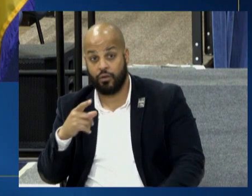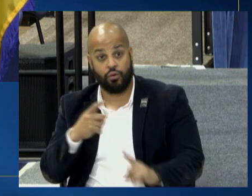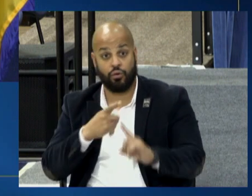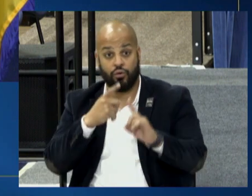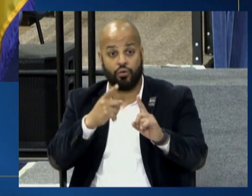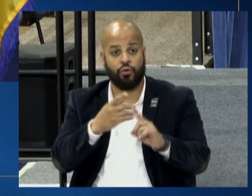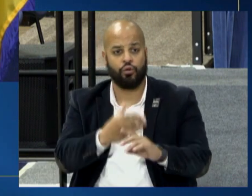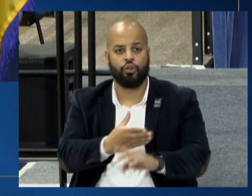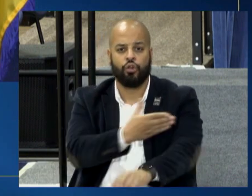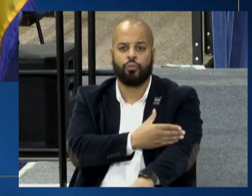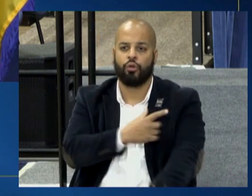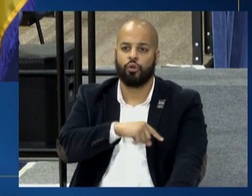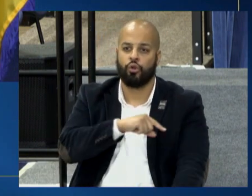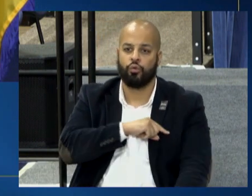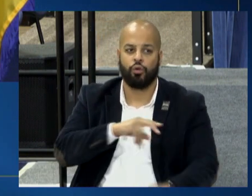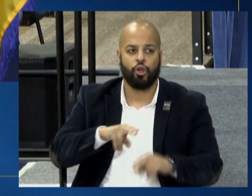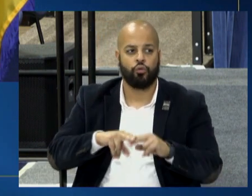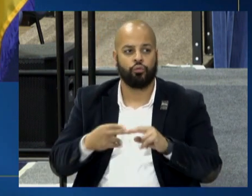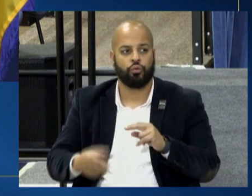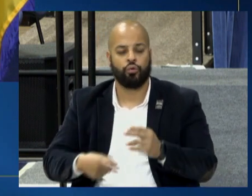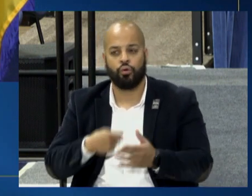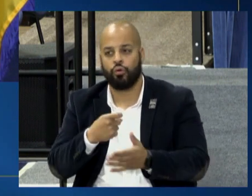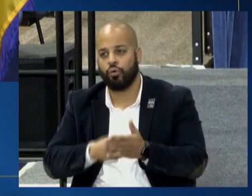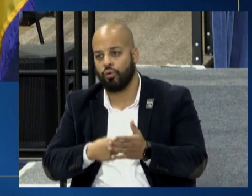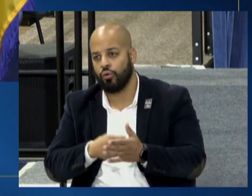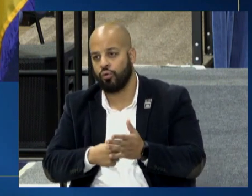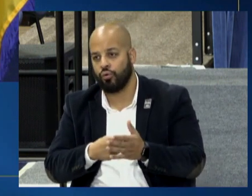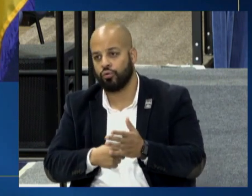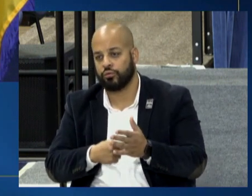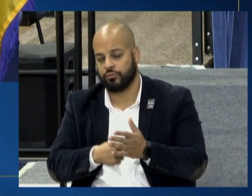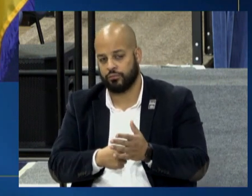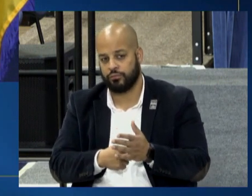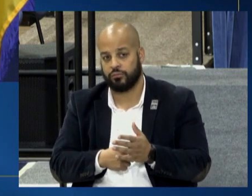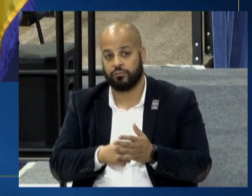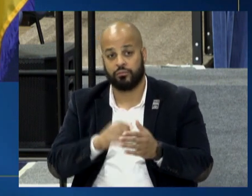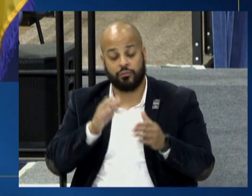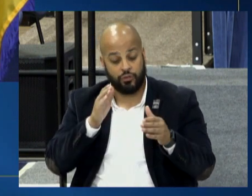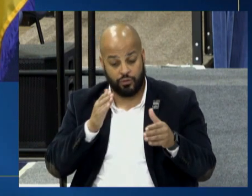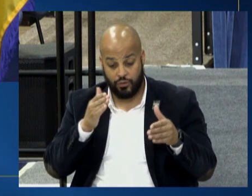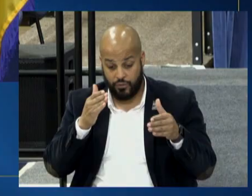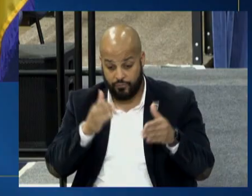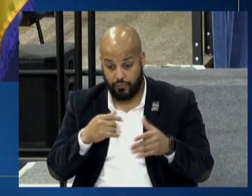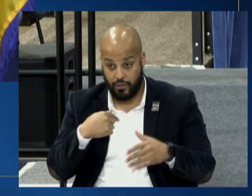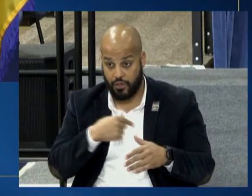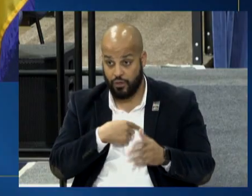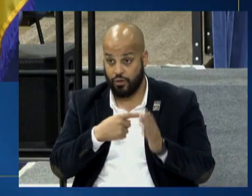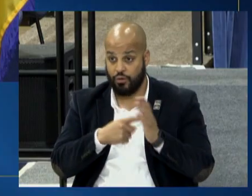reduce costs, or ideally both. Focusing in on our models, we run tests where we take